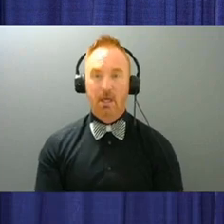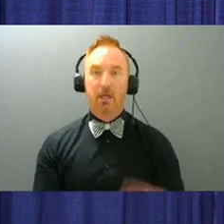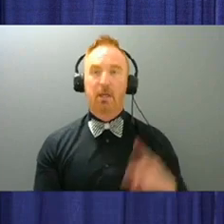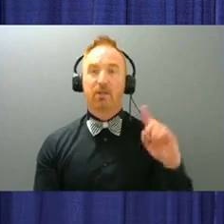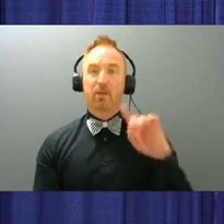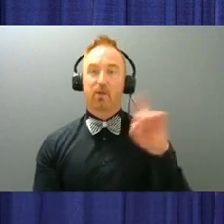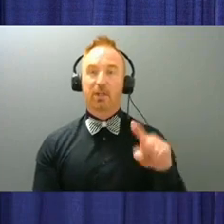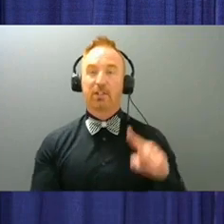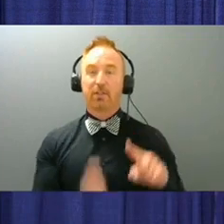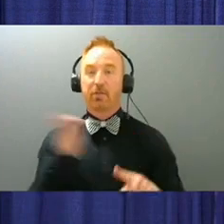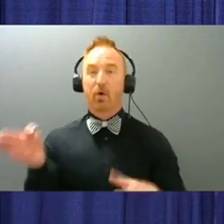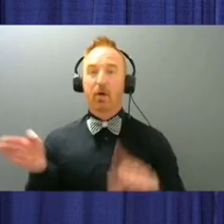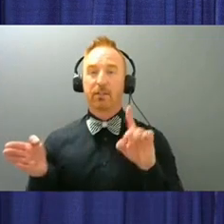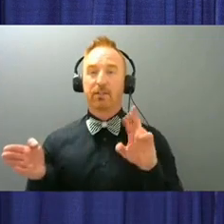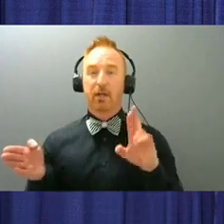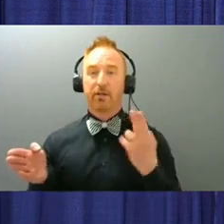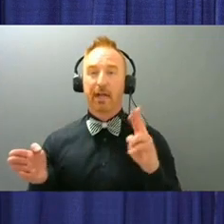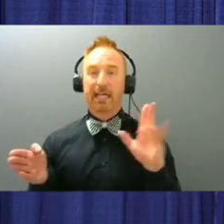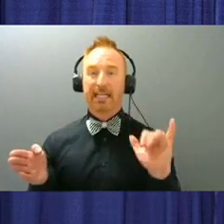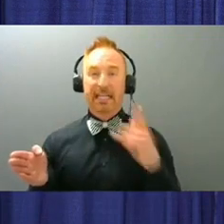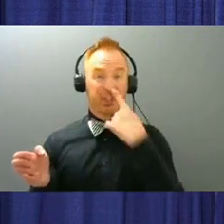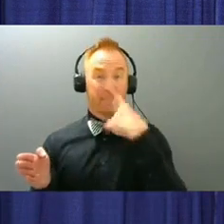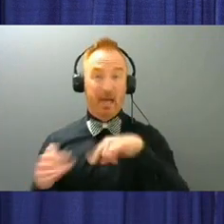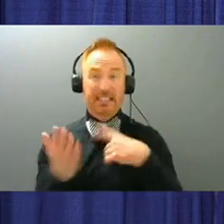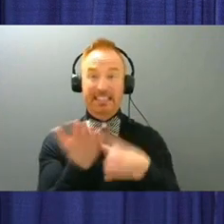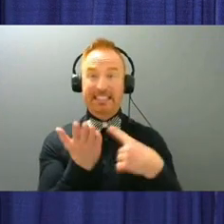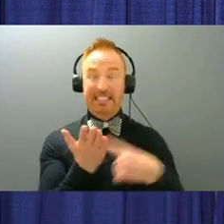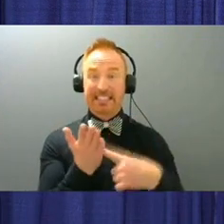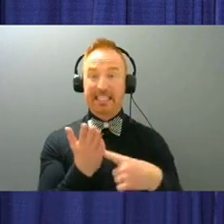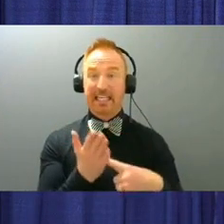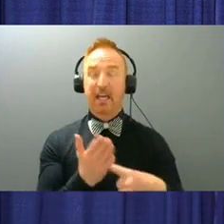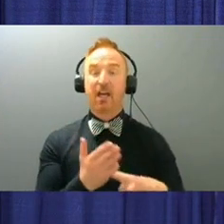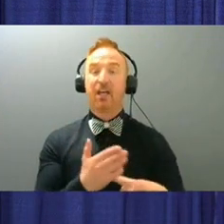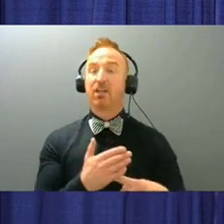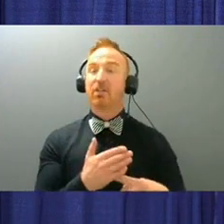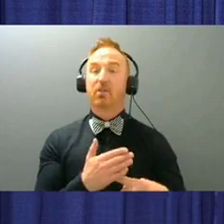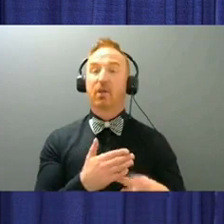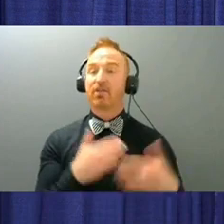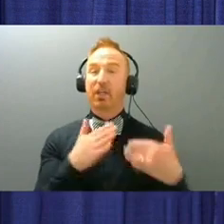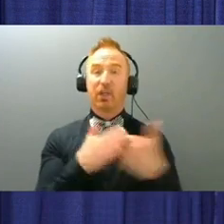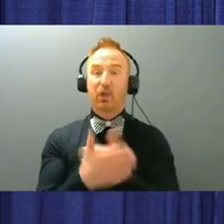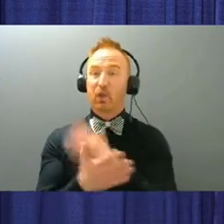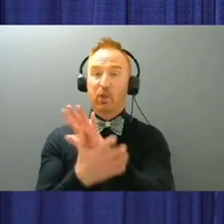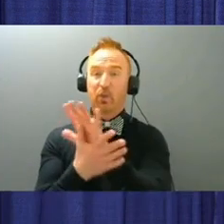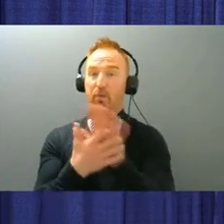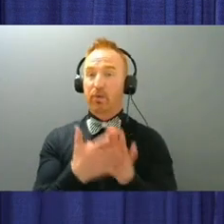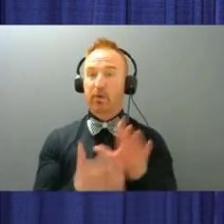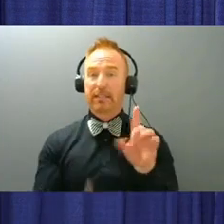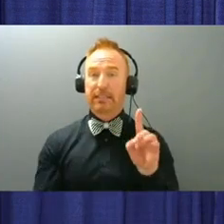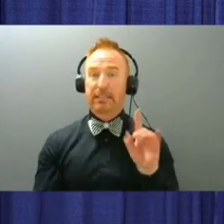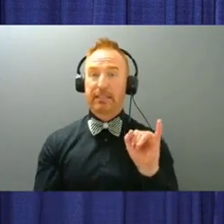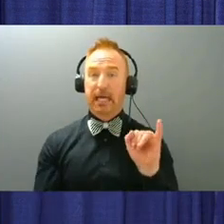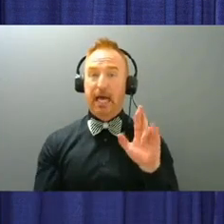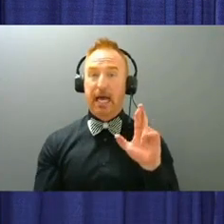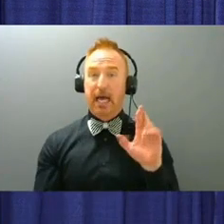So the question is for Doctor Hanley. Can you please talk about the new electives you have given for